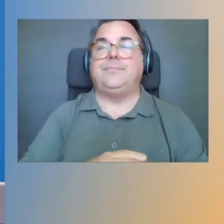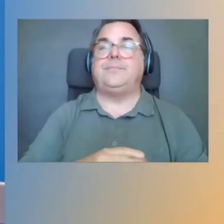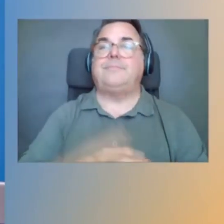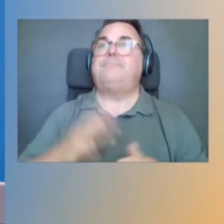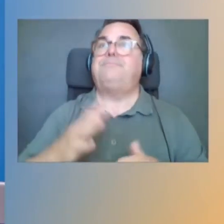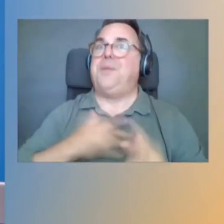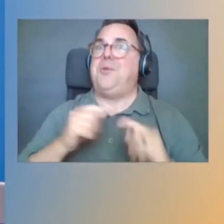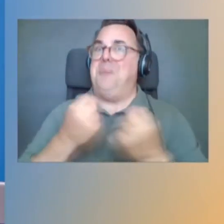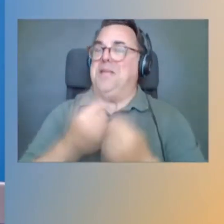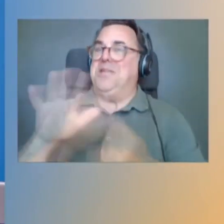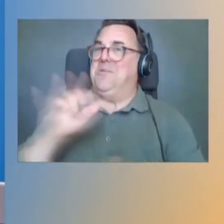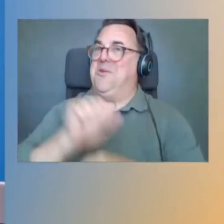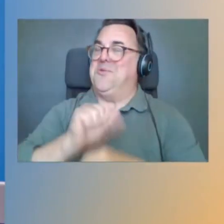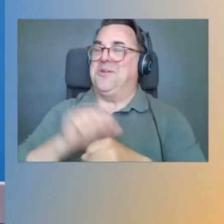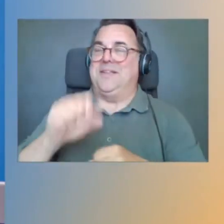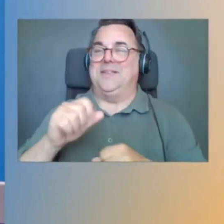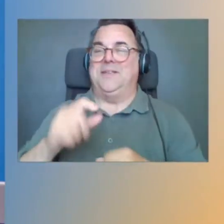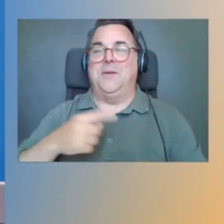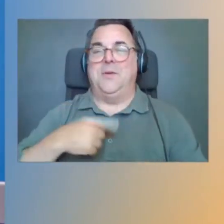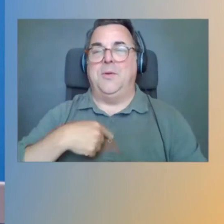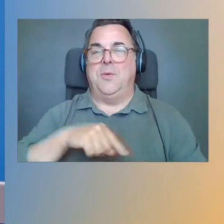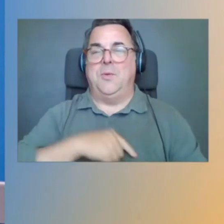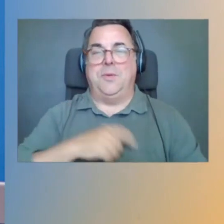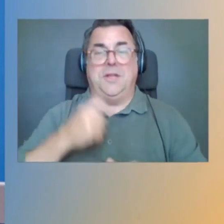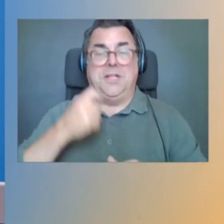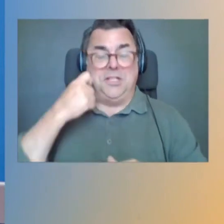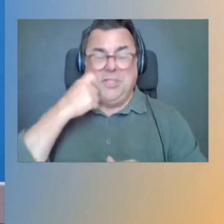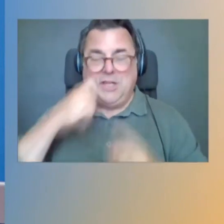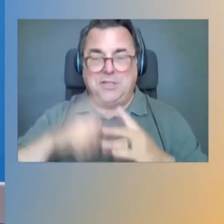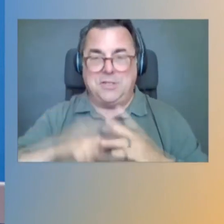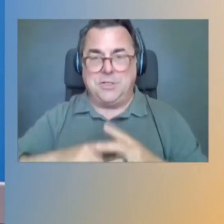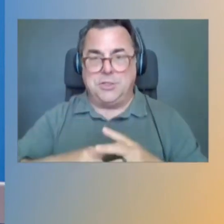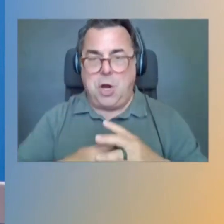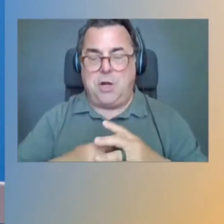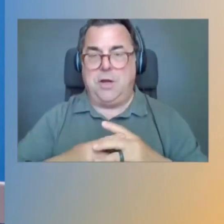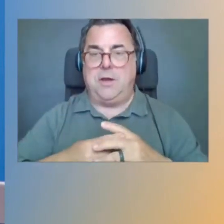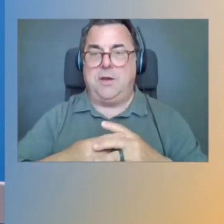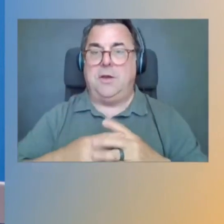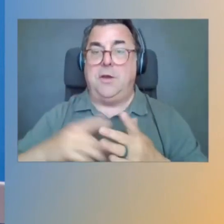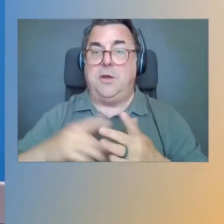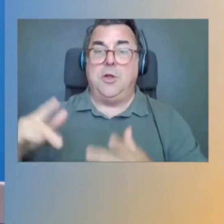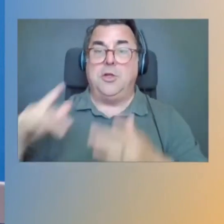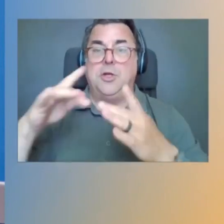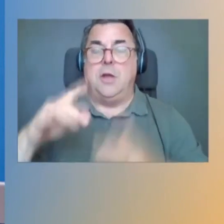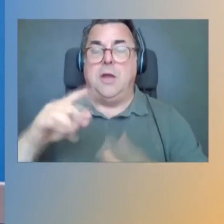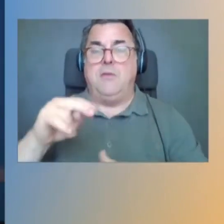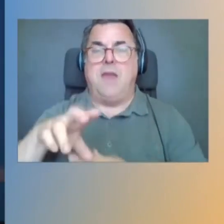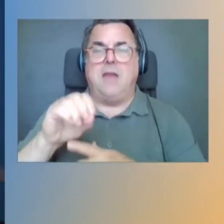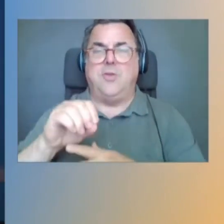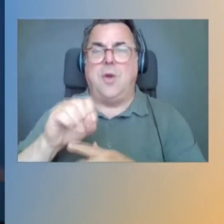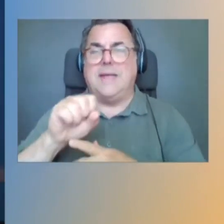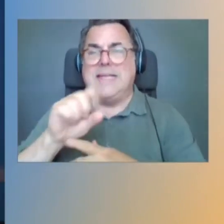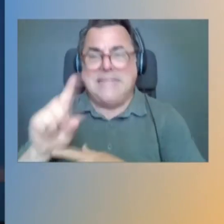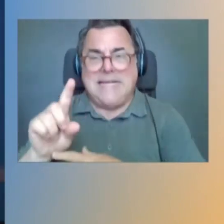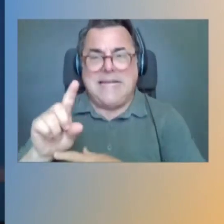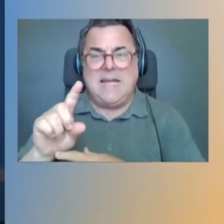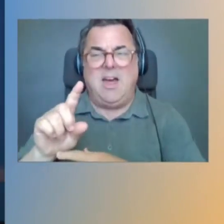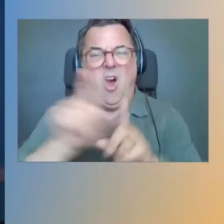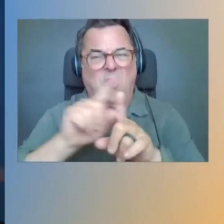so yeah, we have just begun the journey of Nitro SSD and there are many more things that we are working on. So I think what I would tell the customers